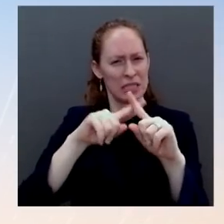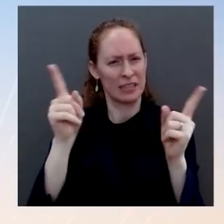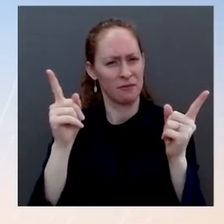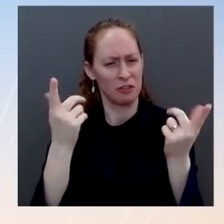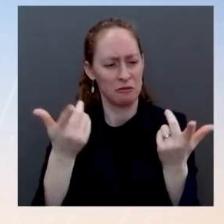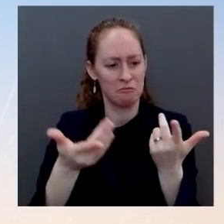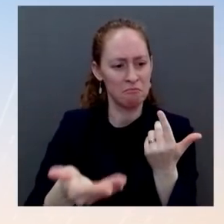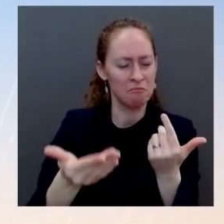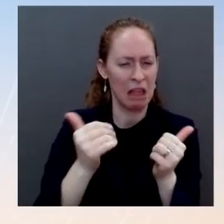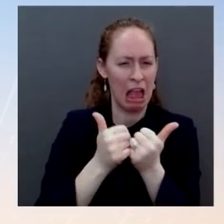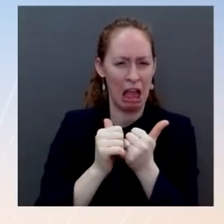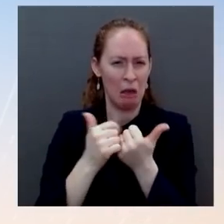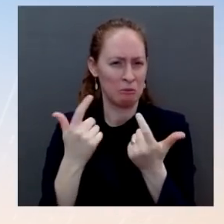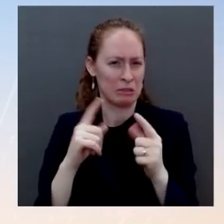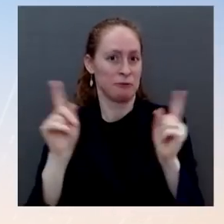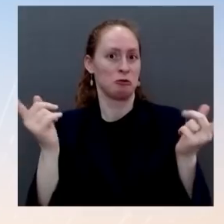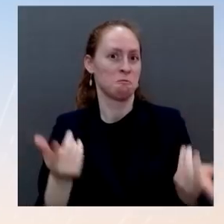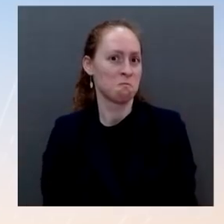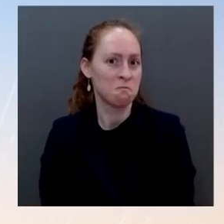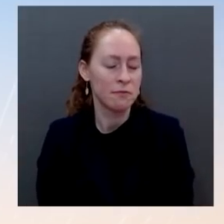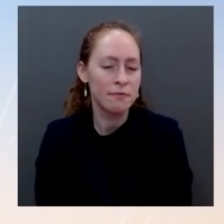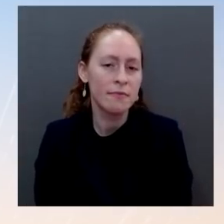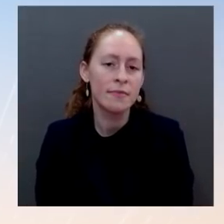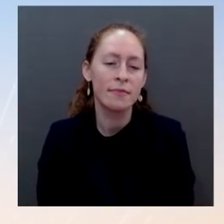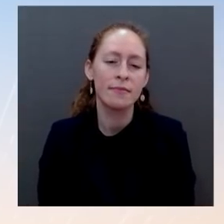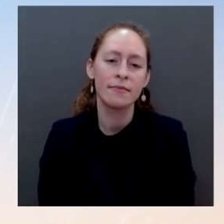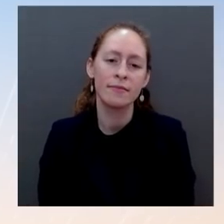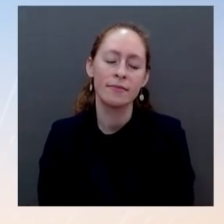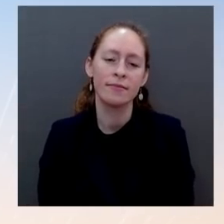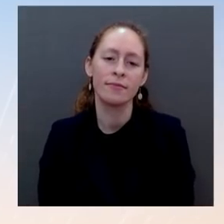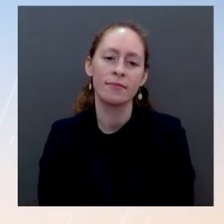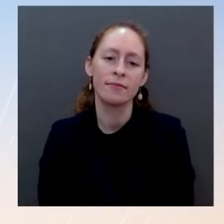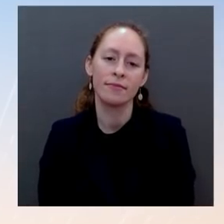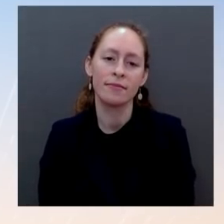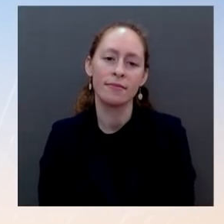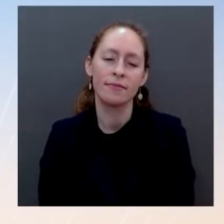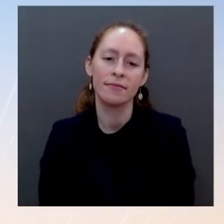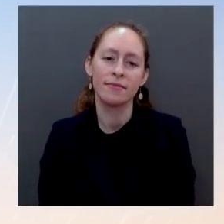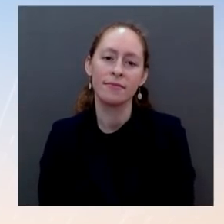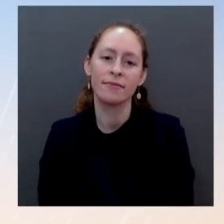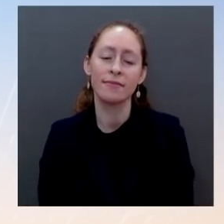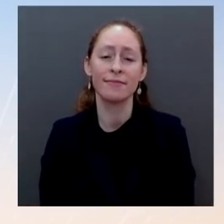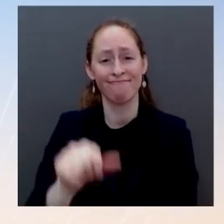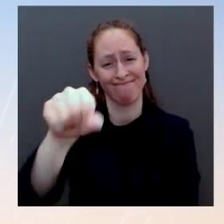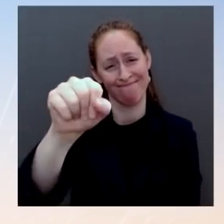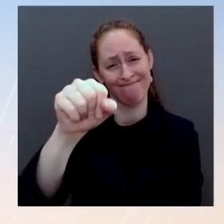at a time where it is going to be under active discussion and debate in the Senate, which is an important component,